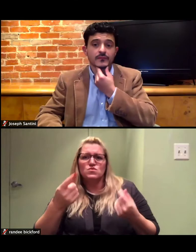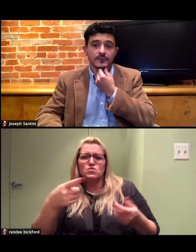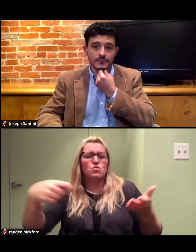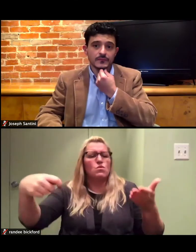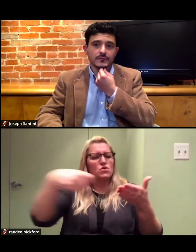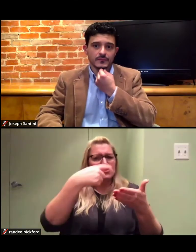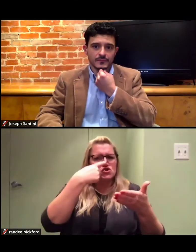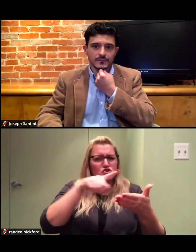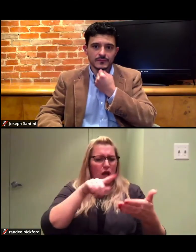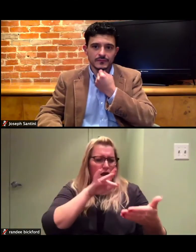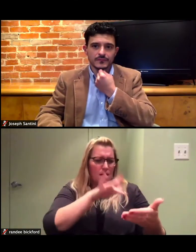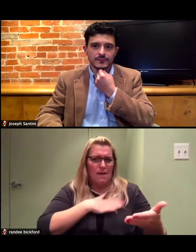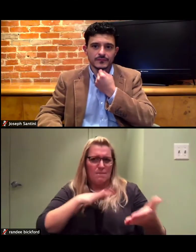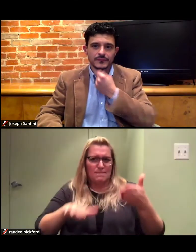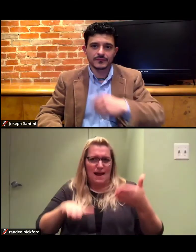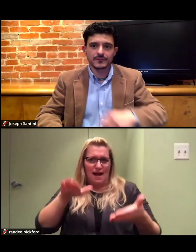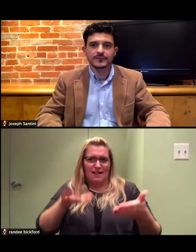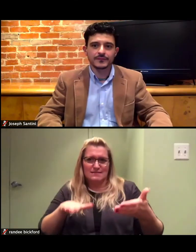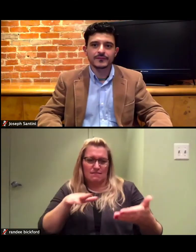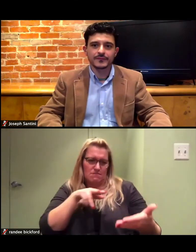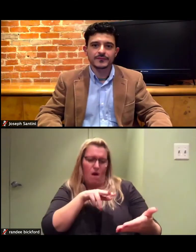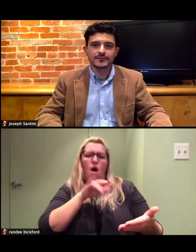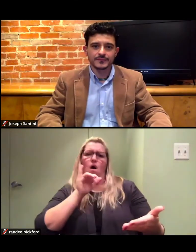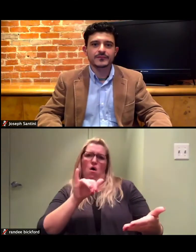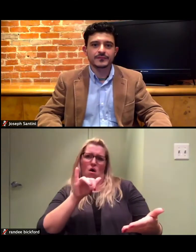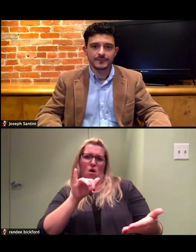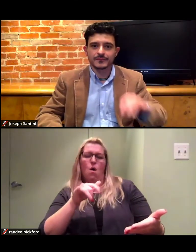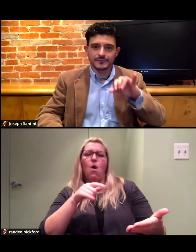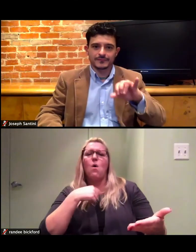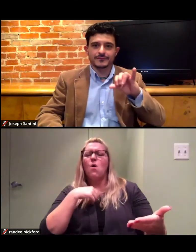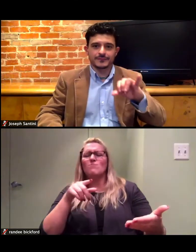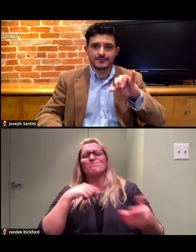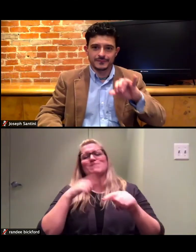And suppose if you don't know how much money you have, you can check your balance as well